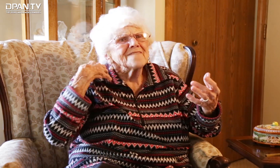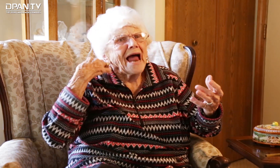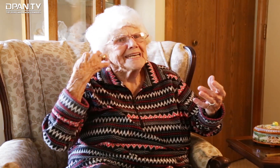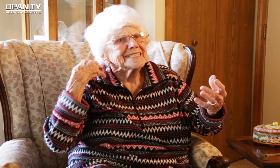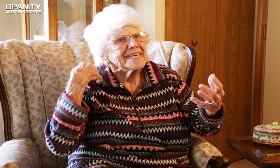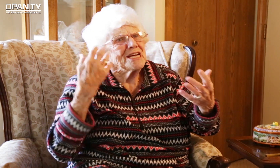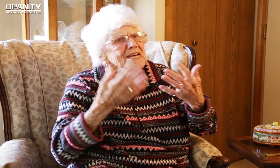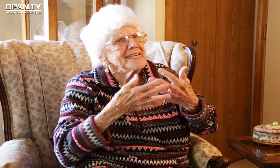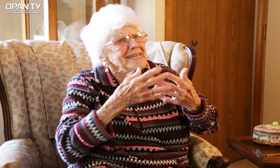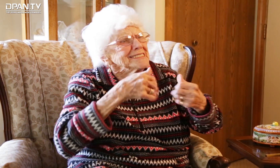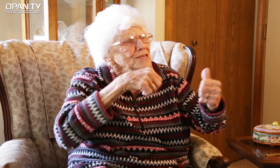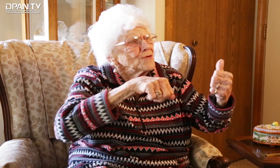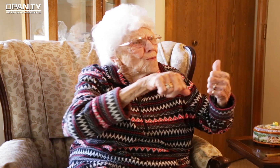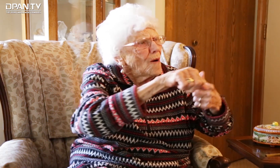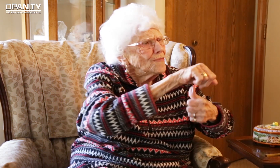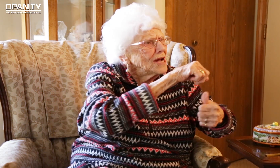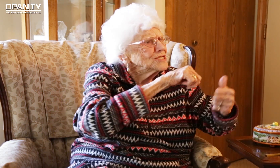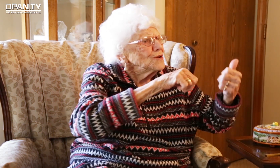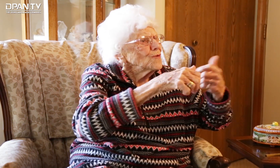it was easy to volunteer.